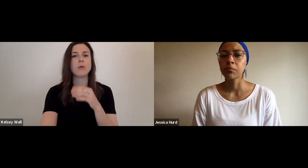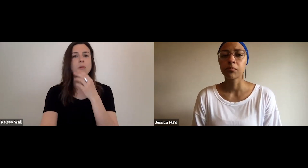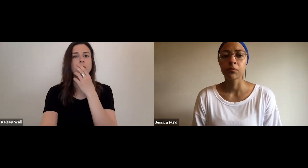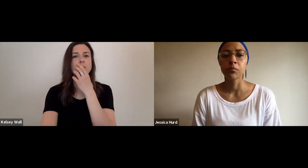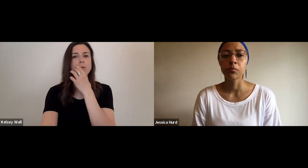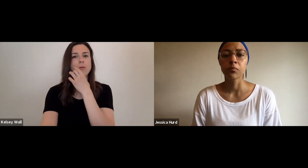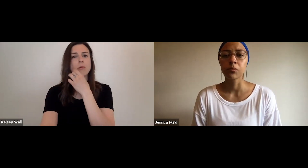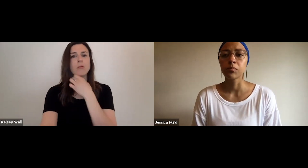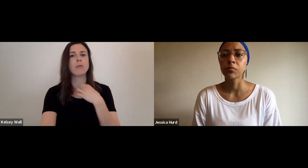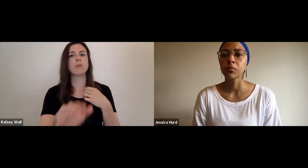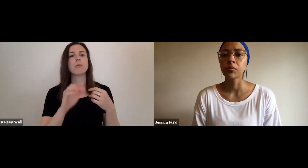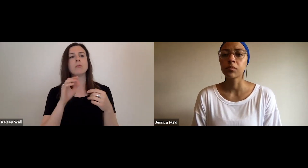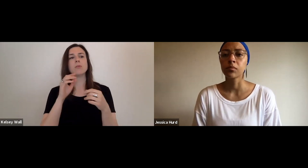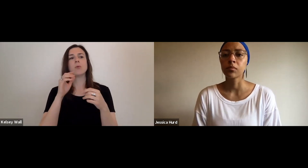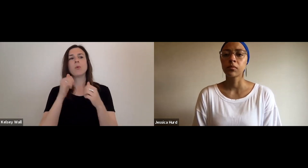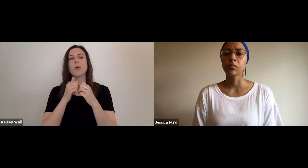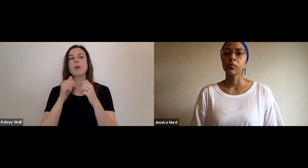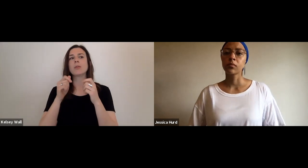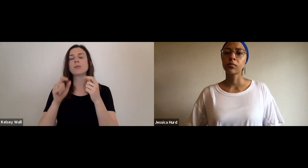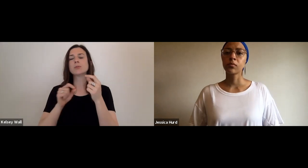Now I'd like to share some tips for managing behavior.